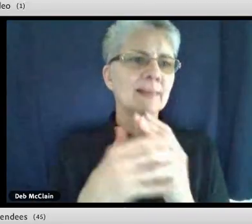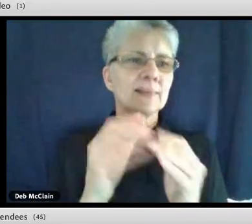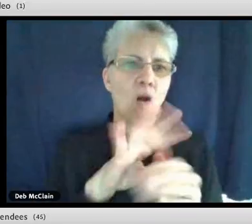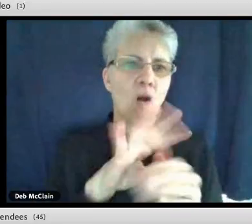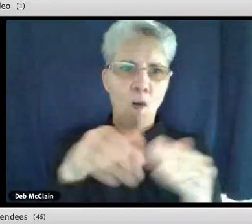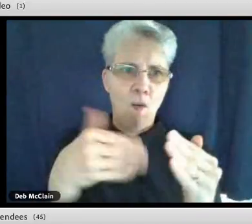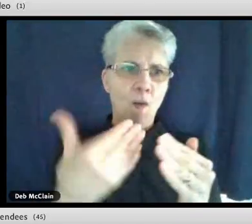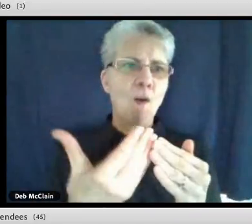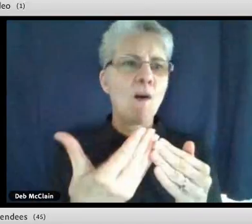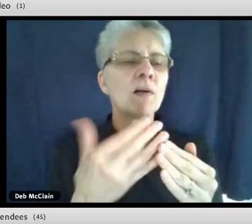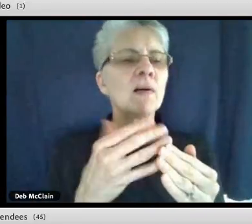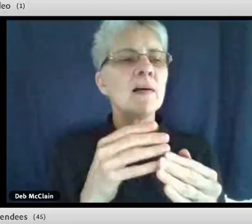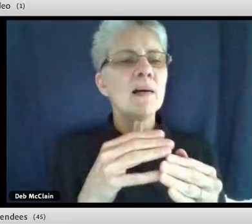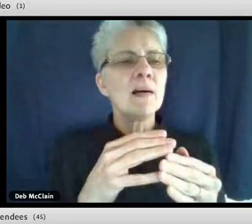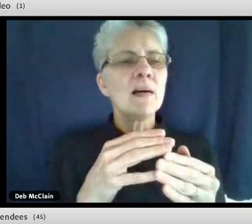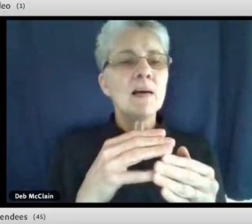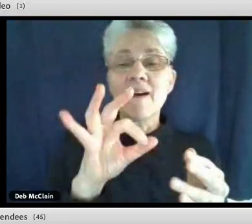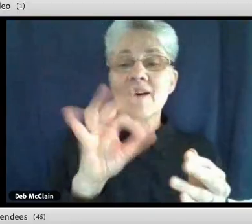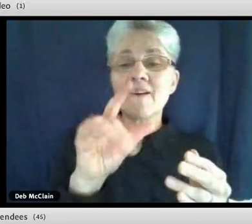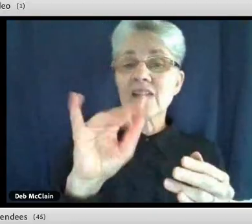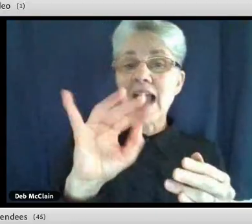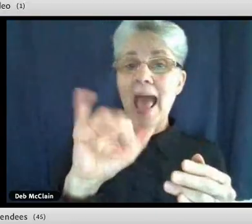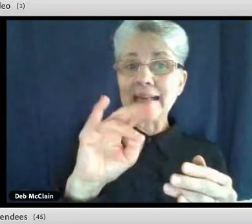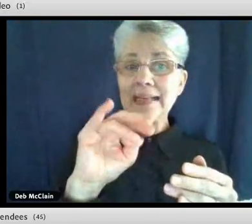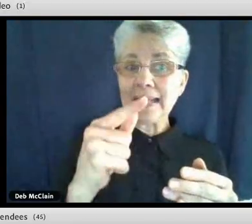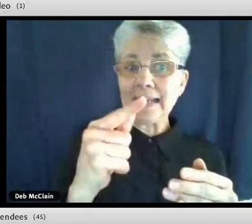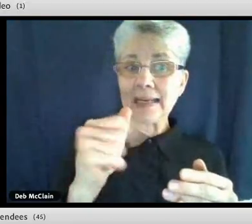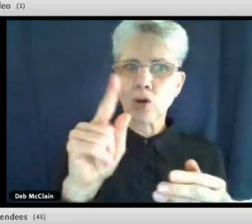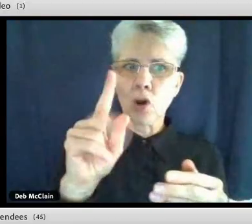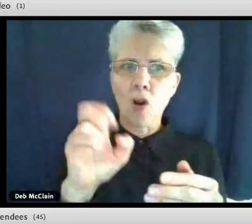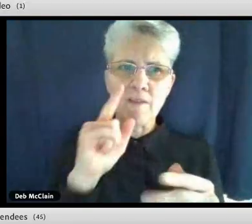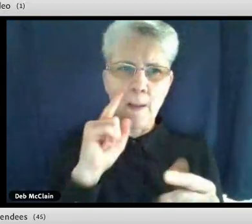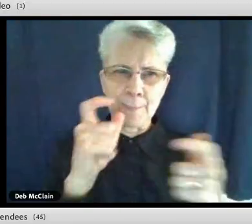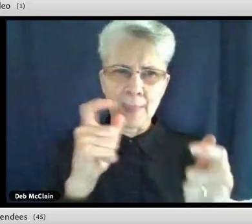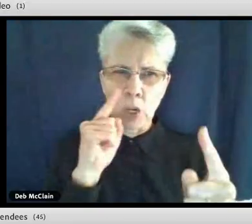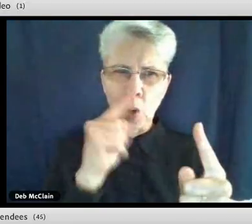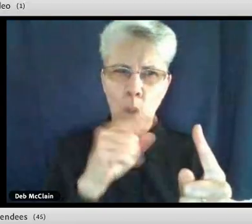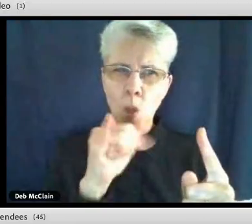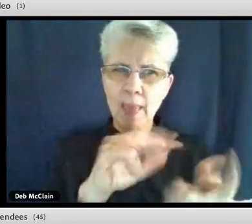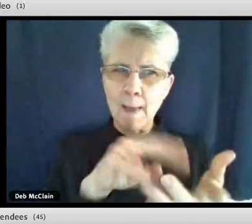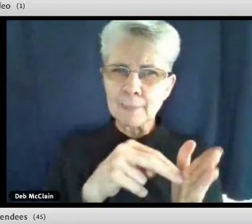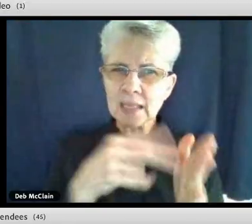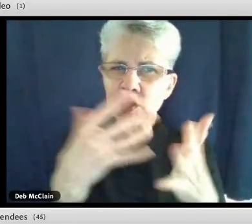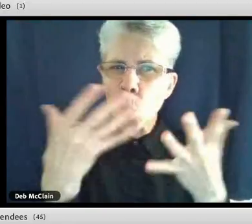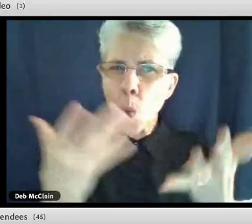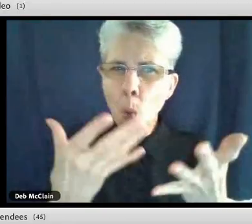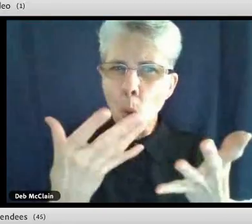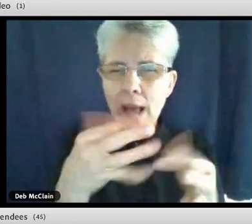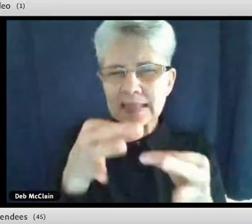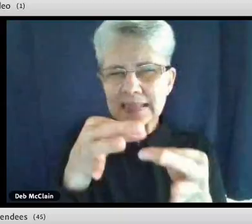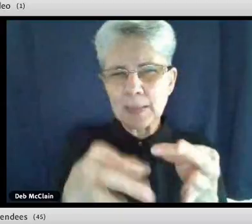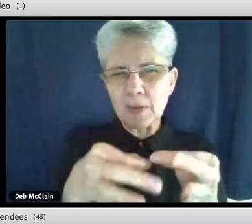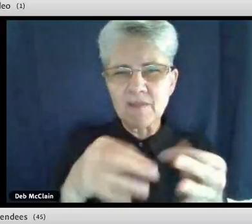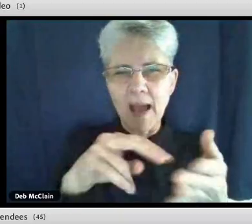Flattening the curve is also one of our huge goals. This is a kind of simplified version of that.